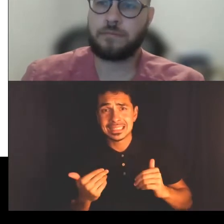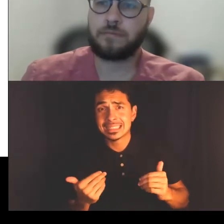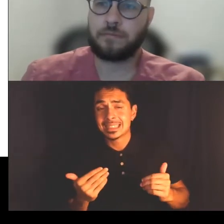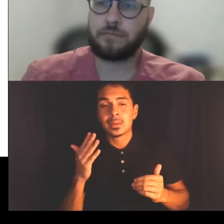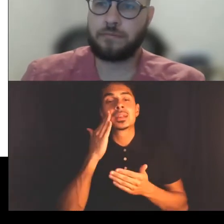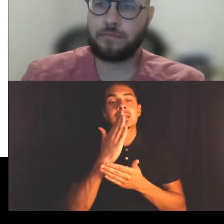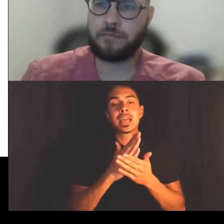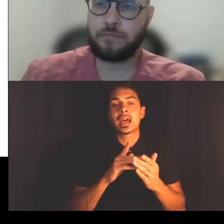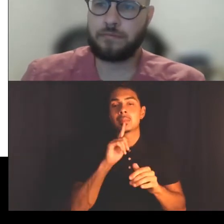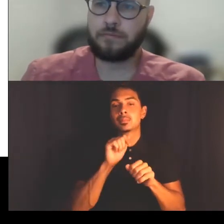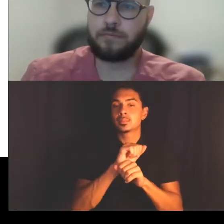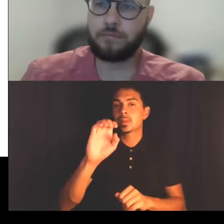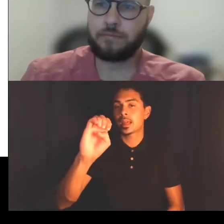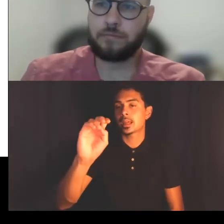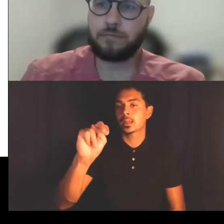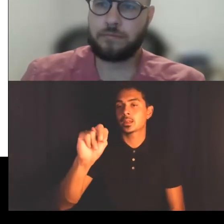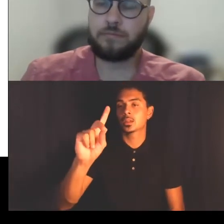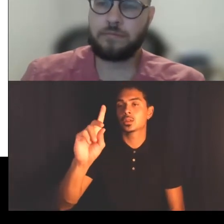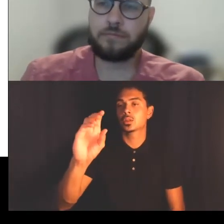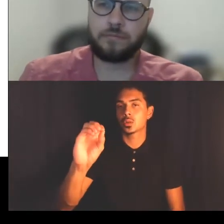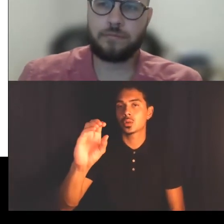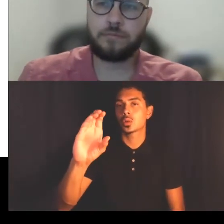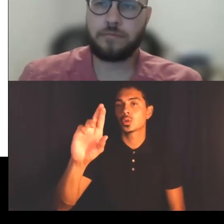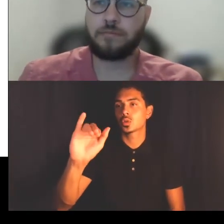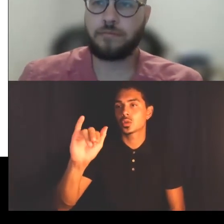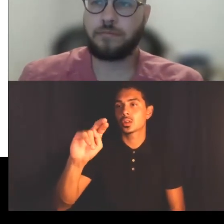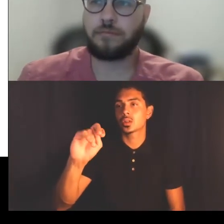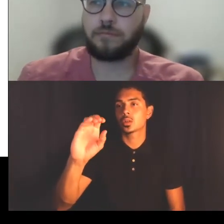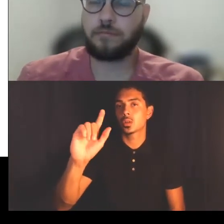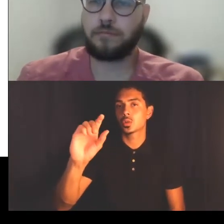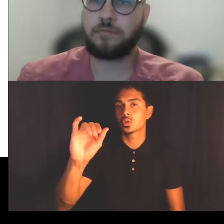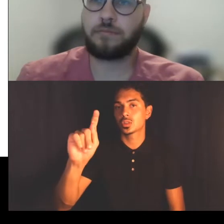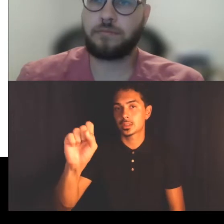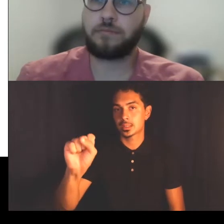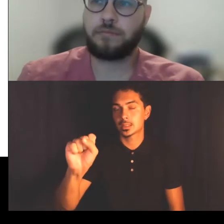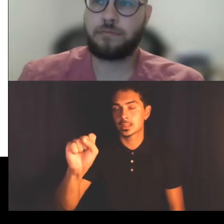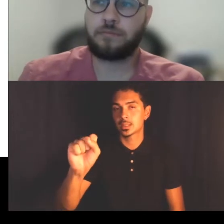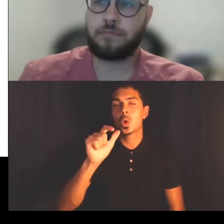that have also had an interest in working with trans youth.